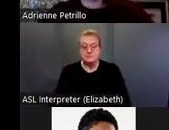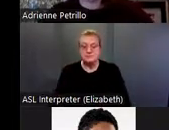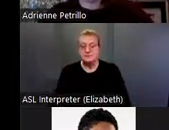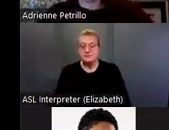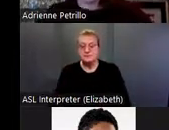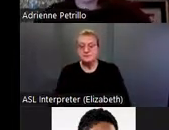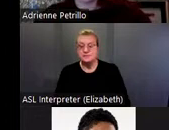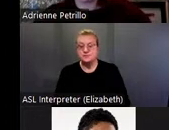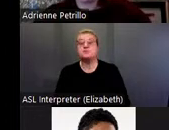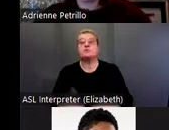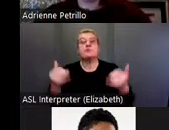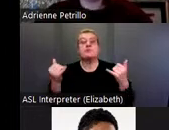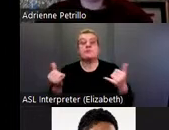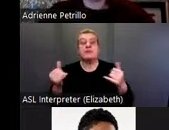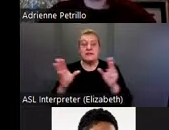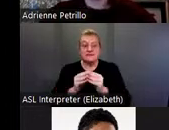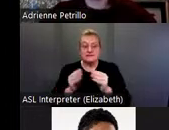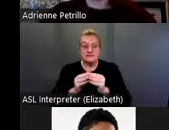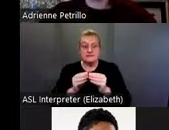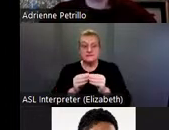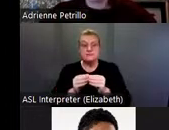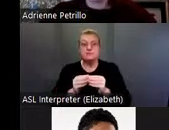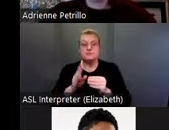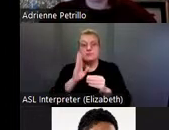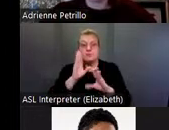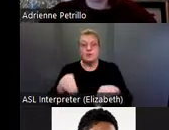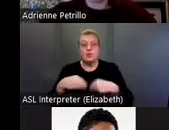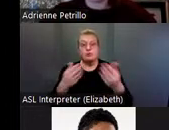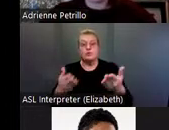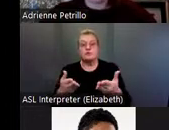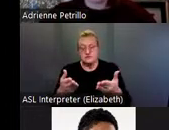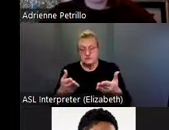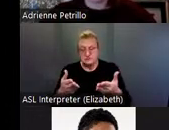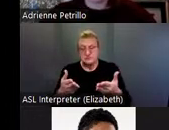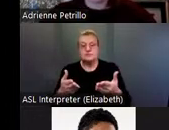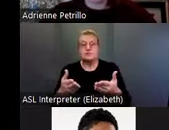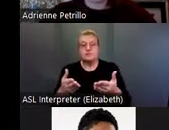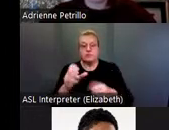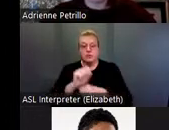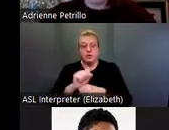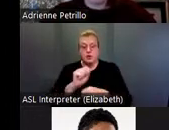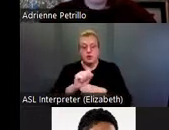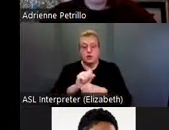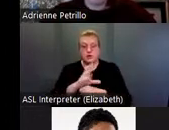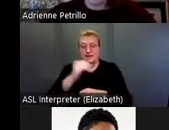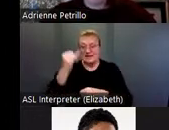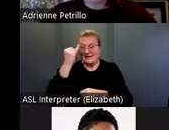In today's session, we will provide a little bit of context about NEFA's work and the Idea Swap event,